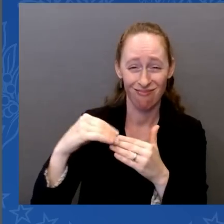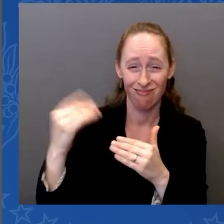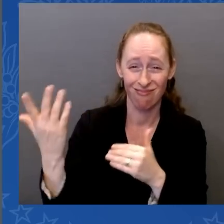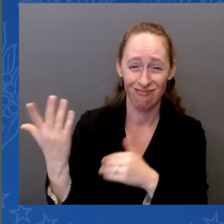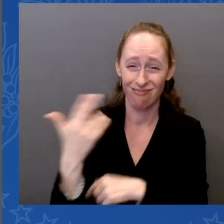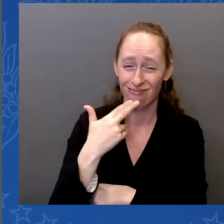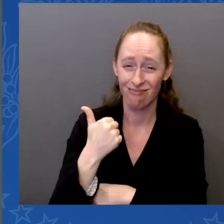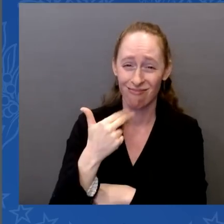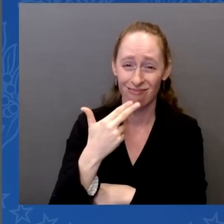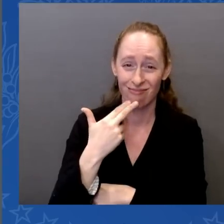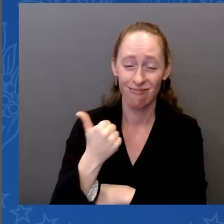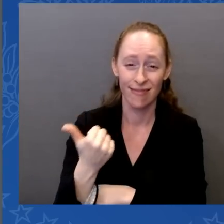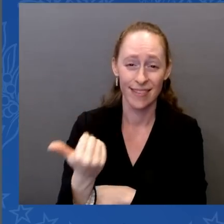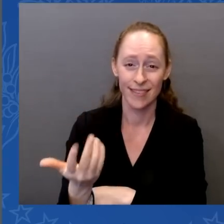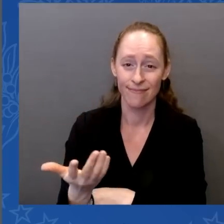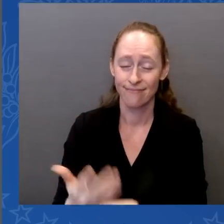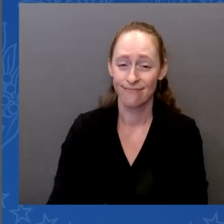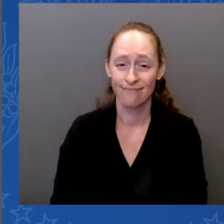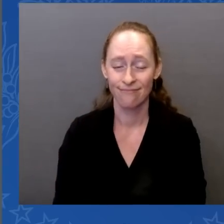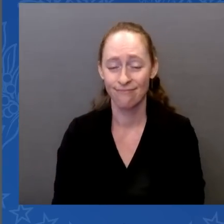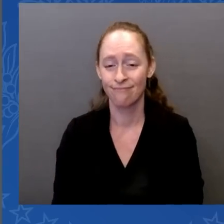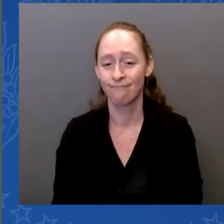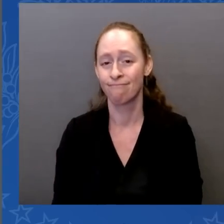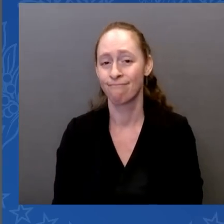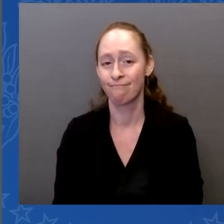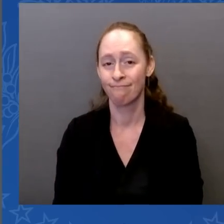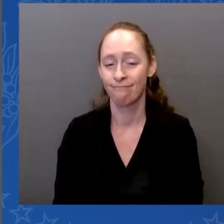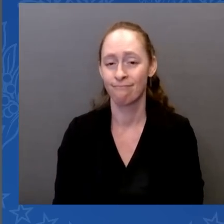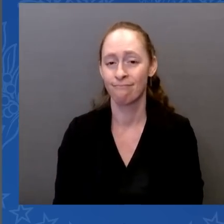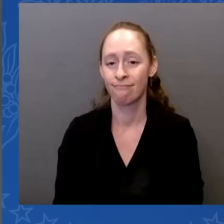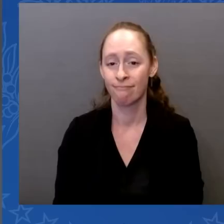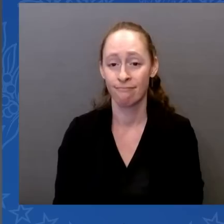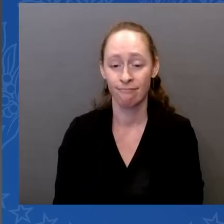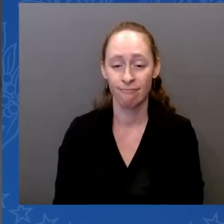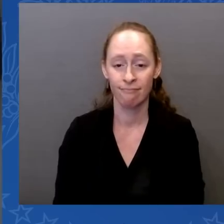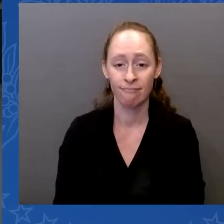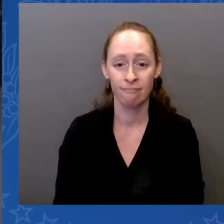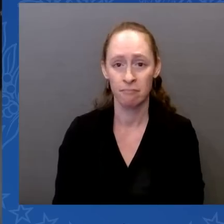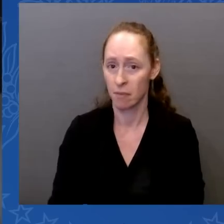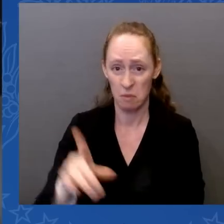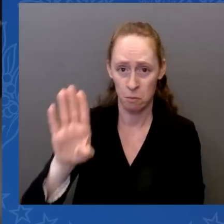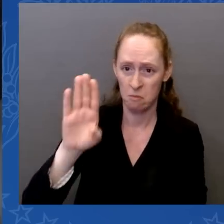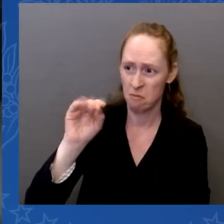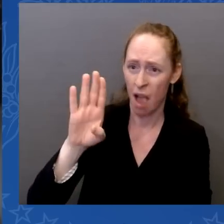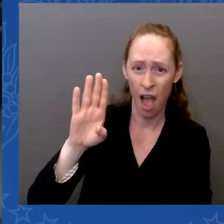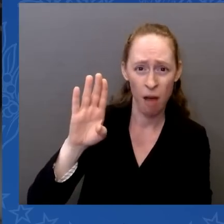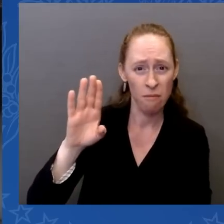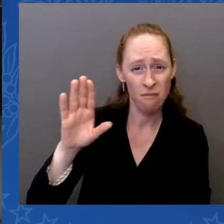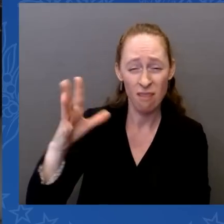they charged him, 30 or more times that cost. Imagine -- just imagine being a parent.